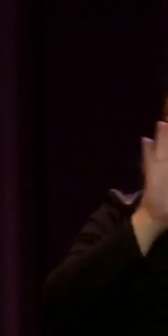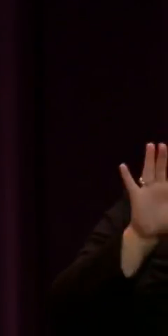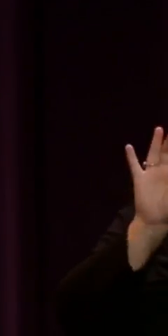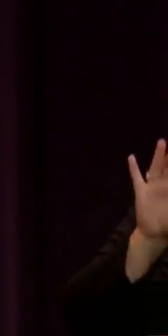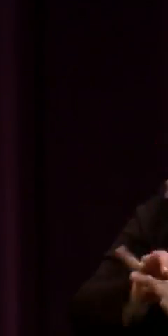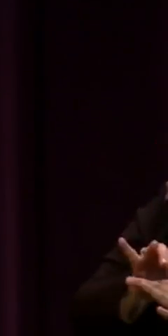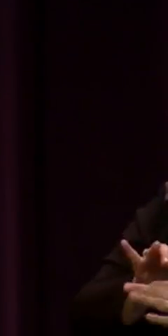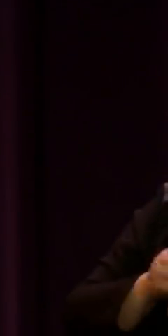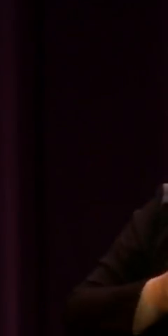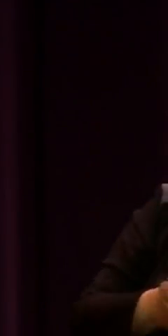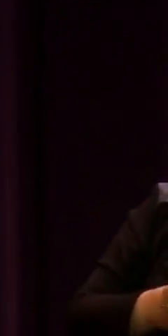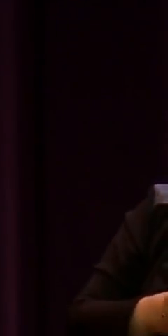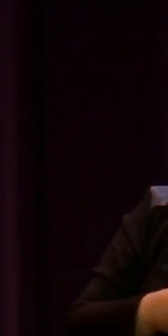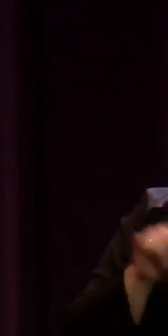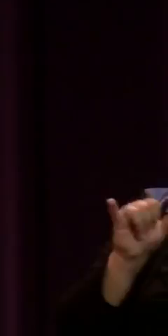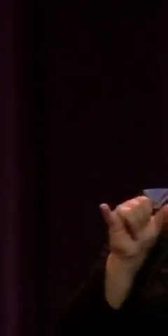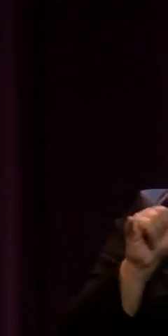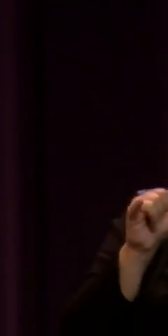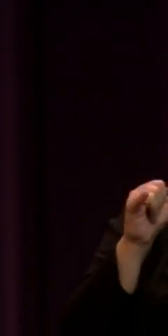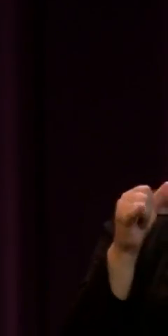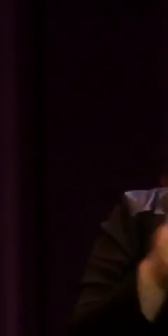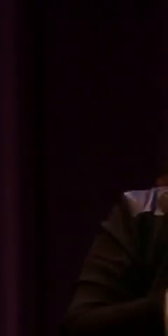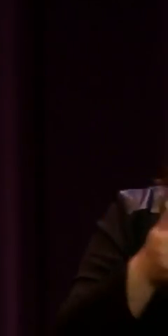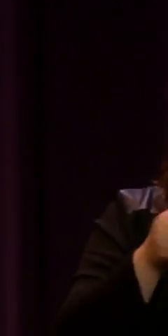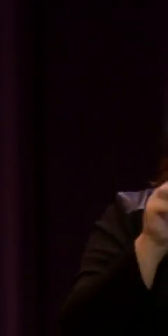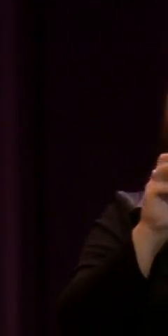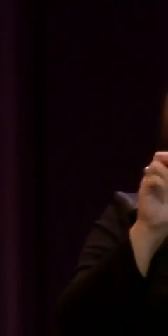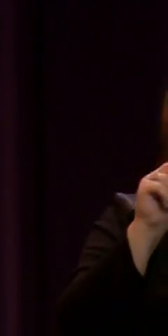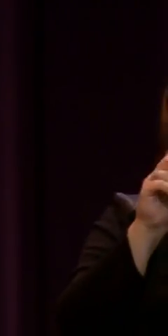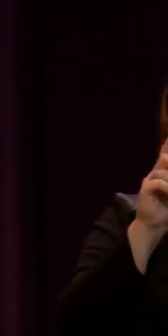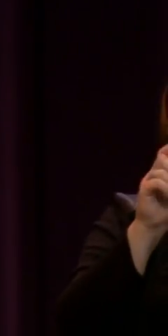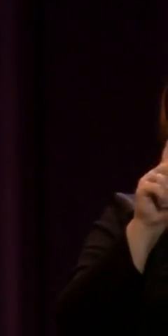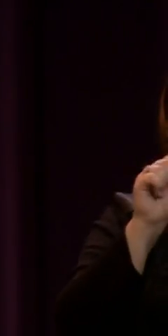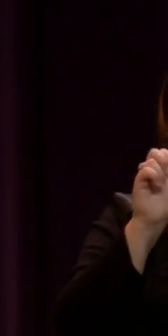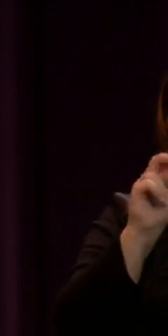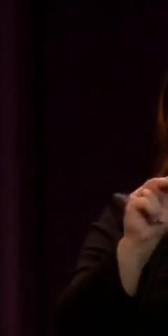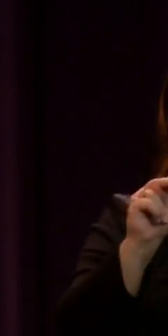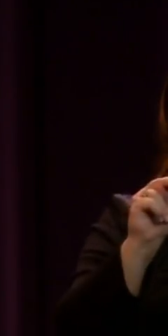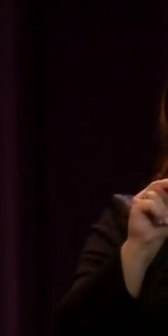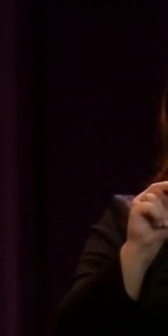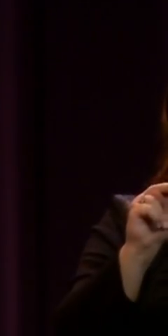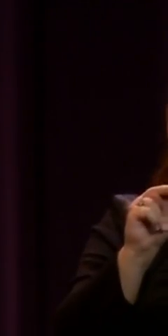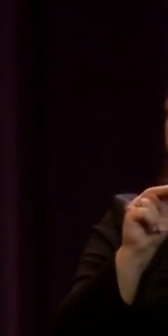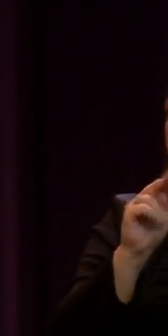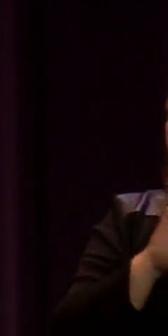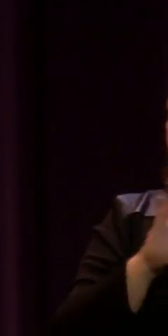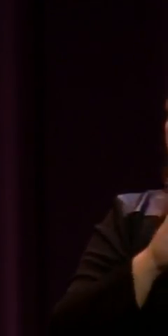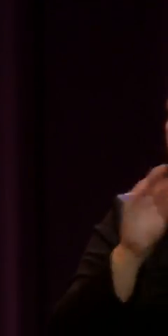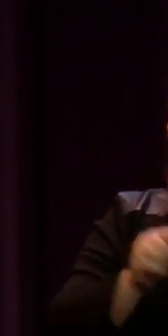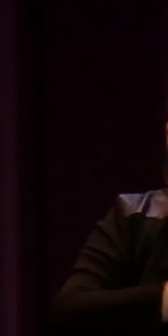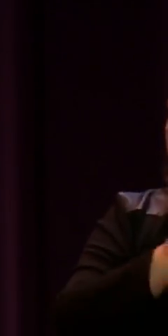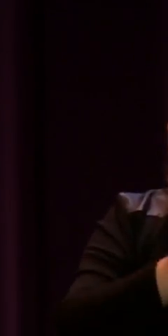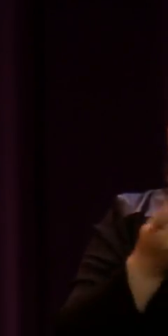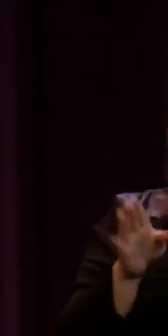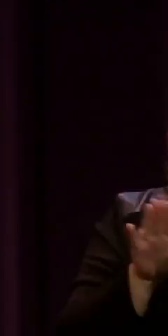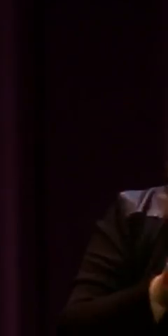AS MR. MENDELSON SAID THE COMMENT PERIOD WILL BE CLOSED AT A DATE THAT IS YET TO BE DETERMINED. TONIGHT.